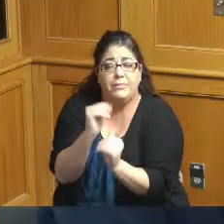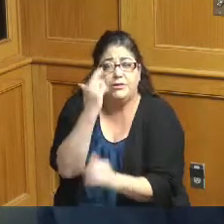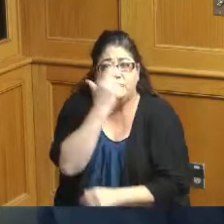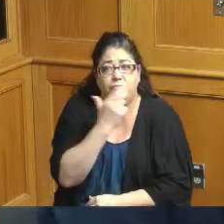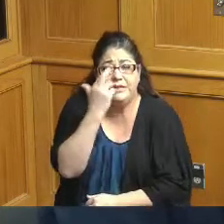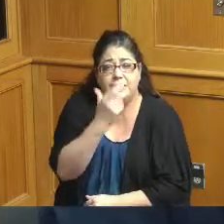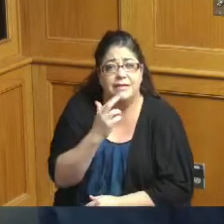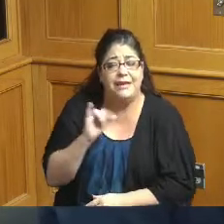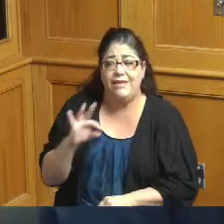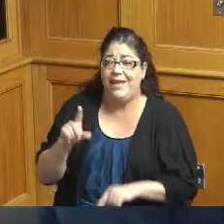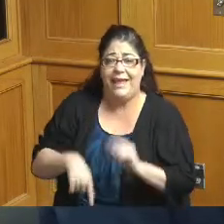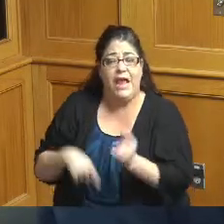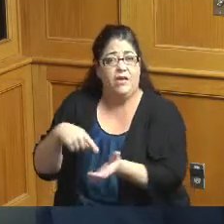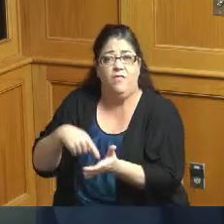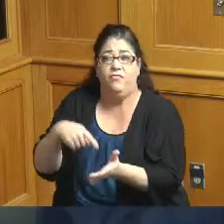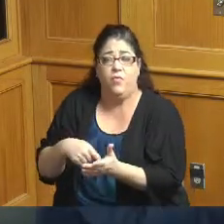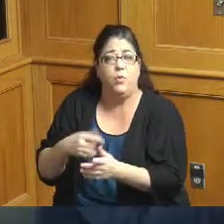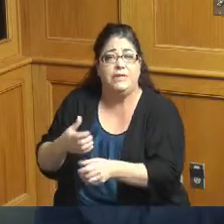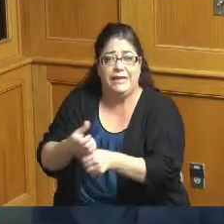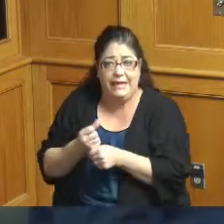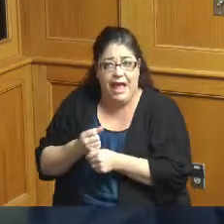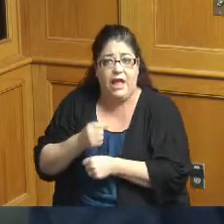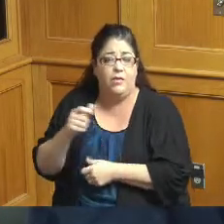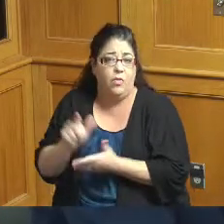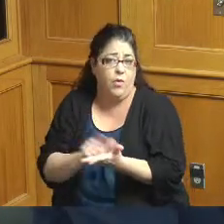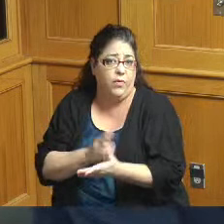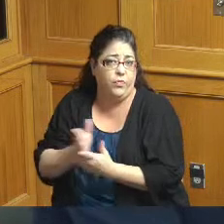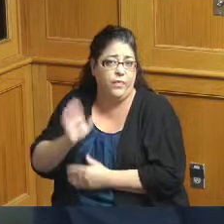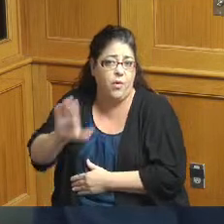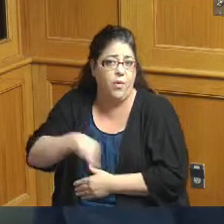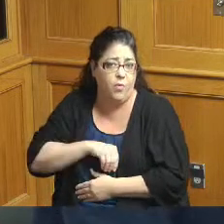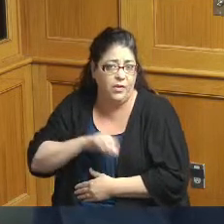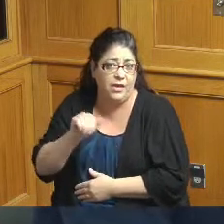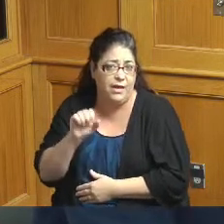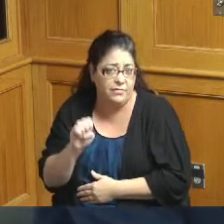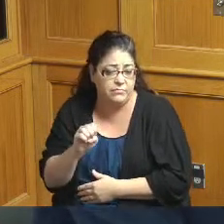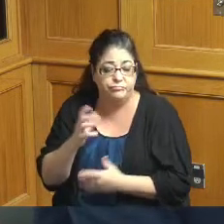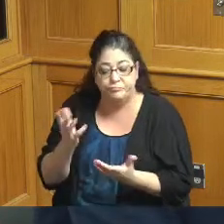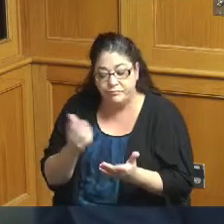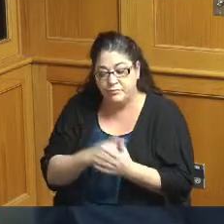be represented through their case but while we're working towards additional goals such as the